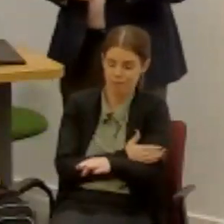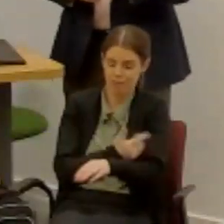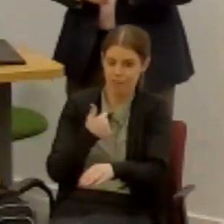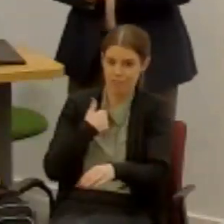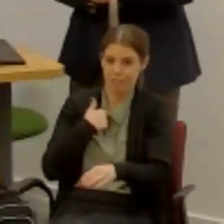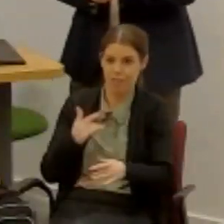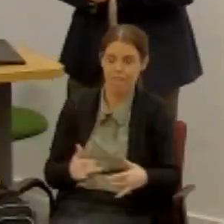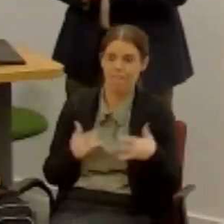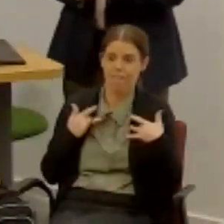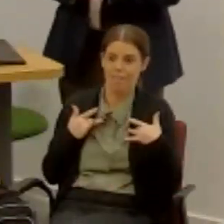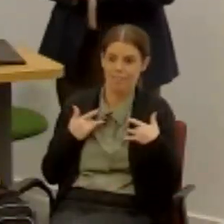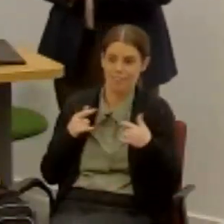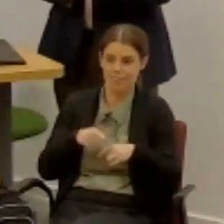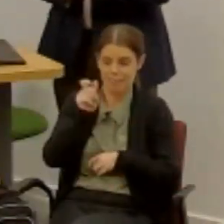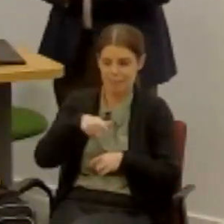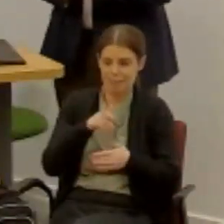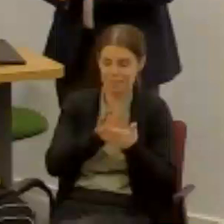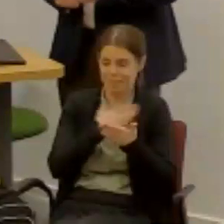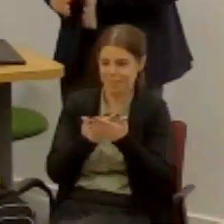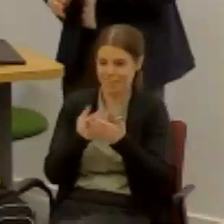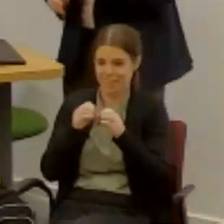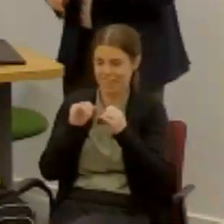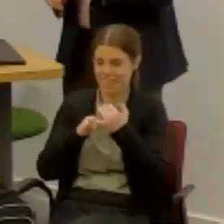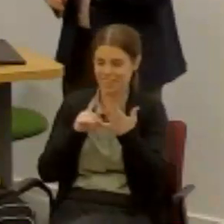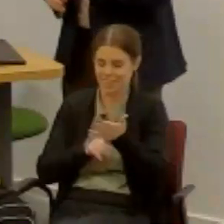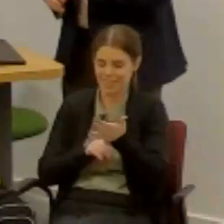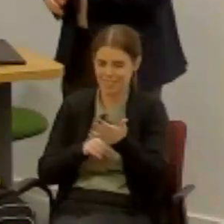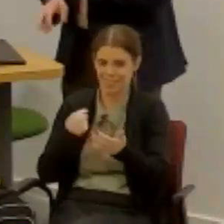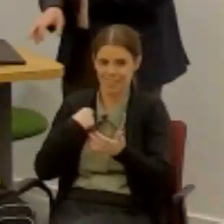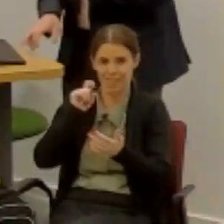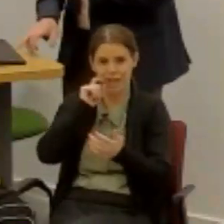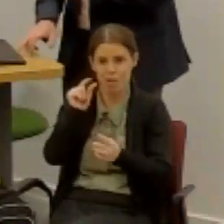really, for the person trying to do translation. I do tend to go off script slightly.